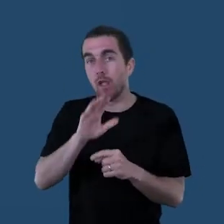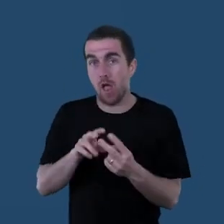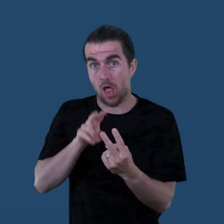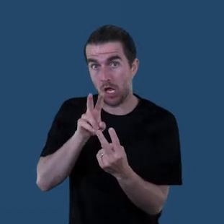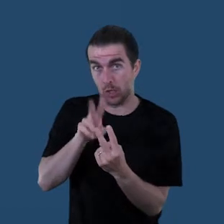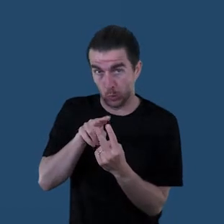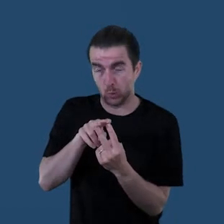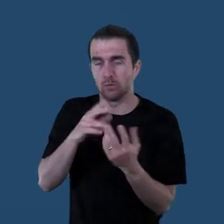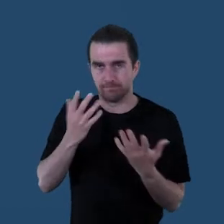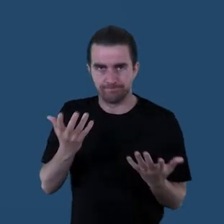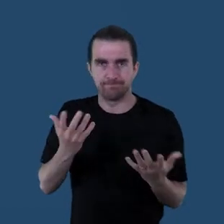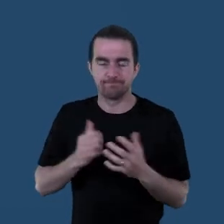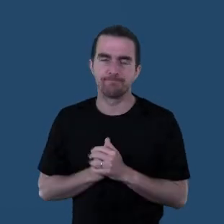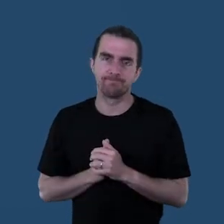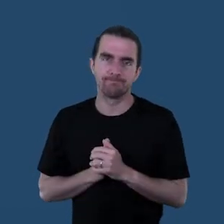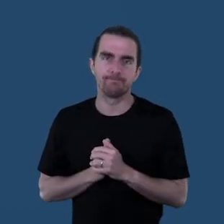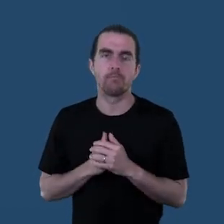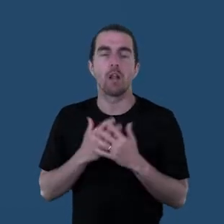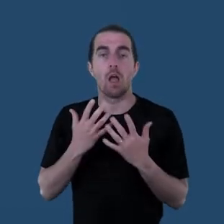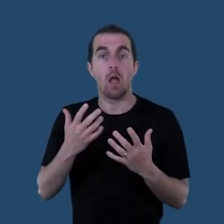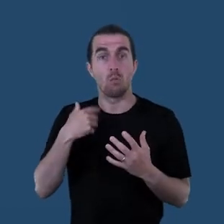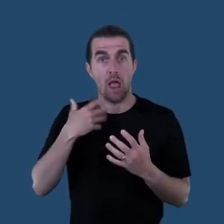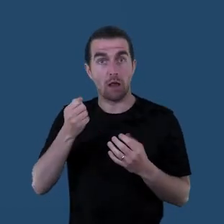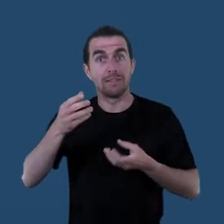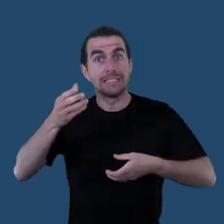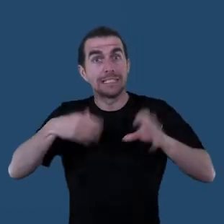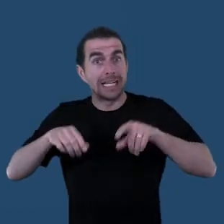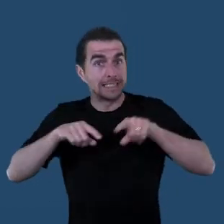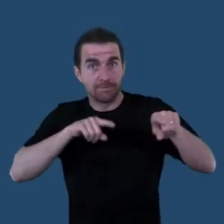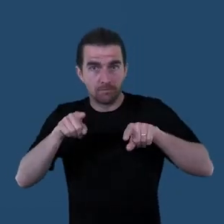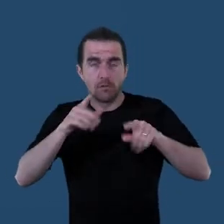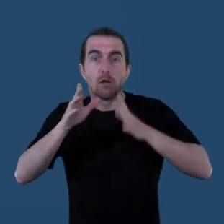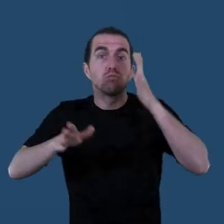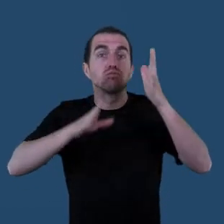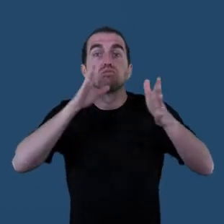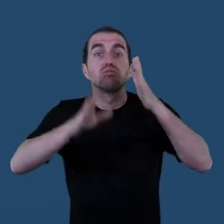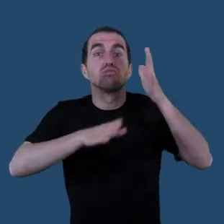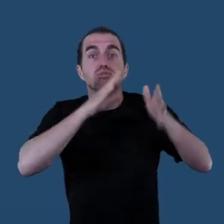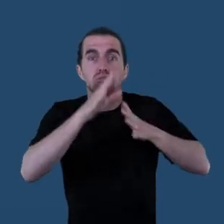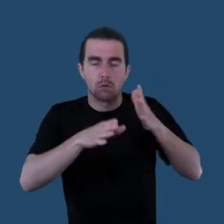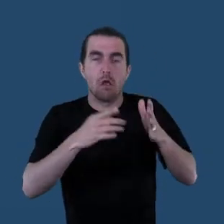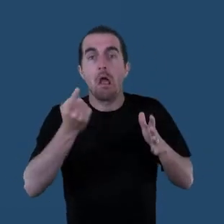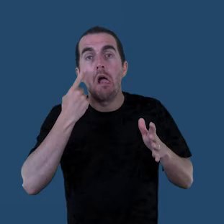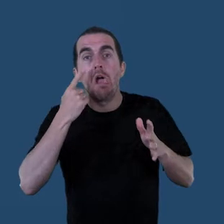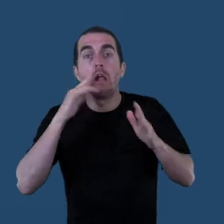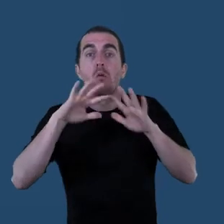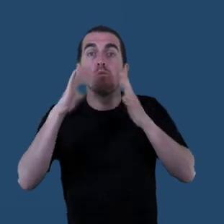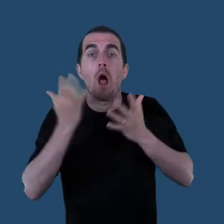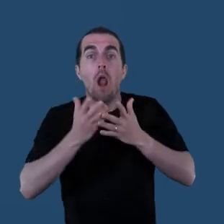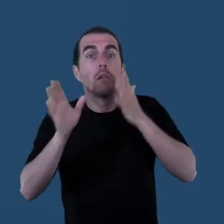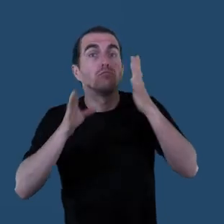There's the aspect of, we send our scientists out into the field. We explore parts of the world